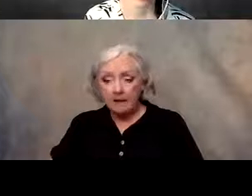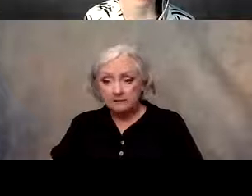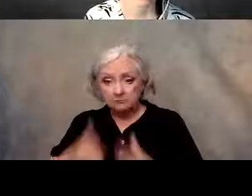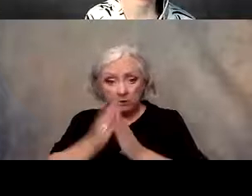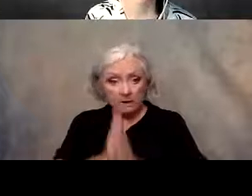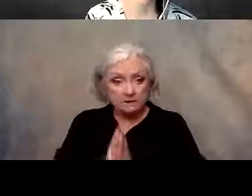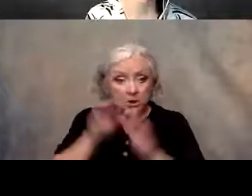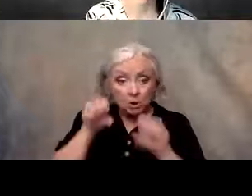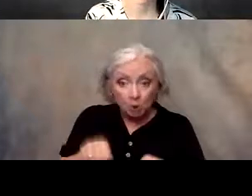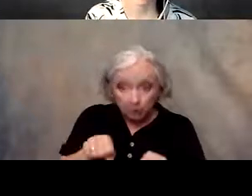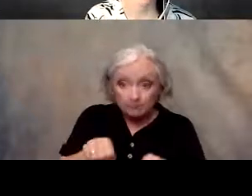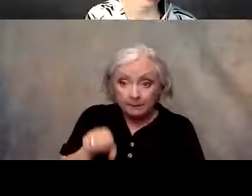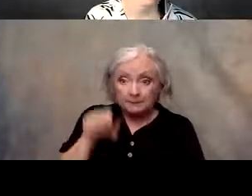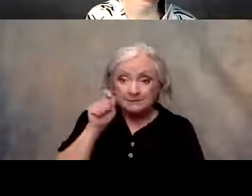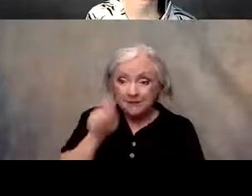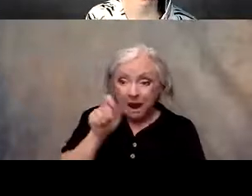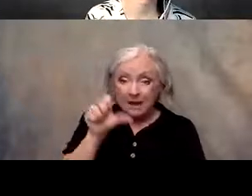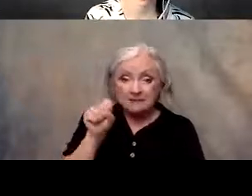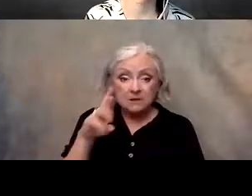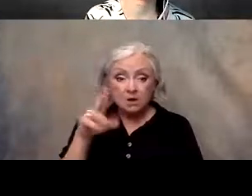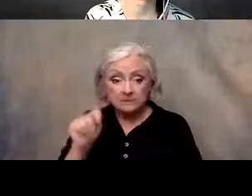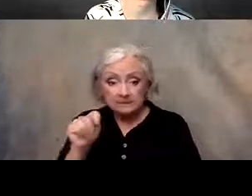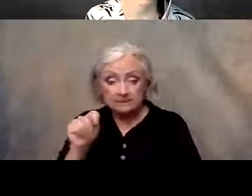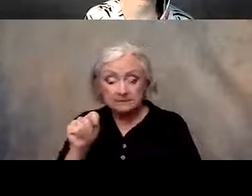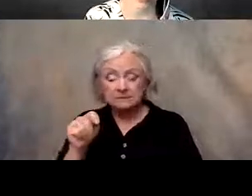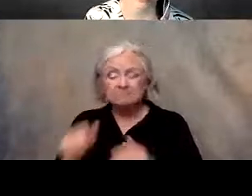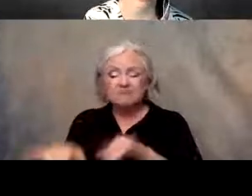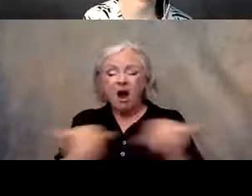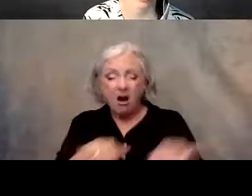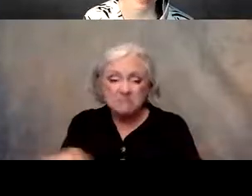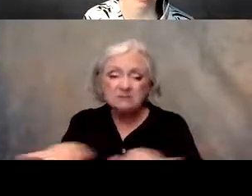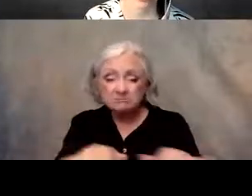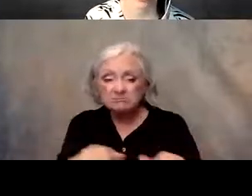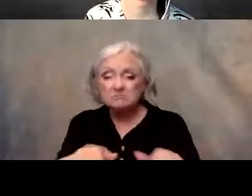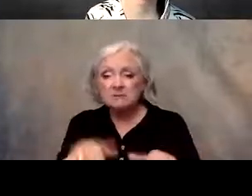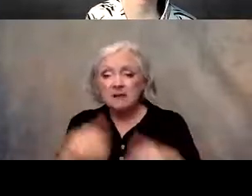which is a very basic time coded word file that contains captions or subtitles.